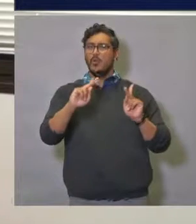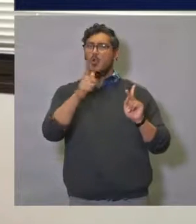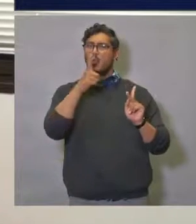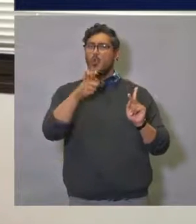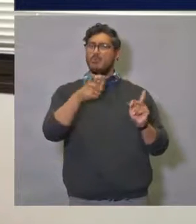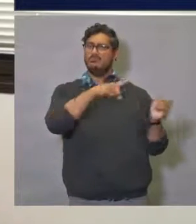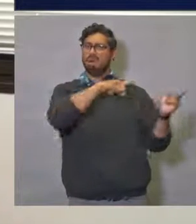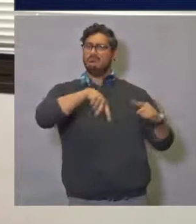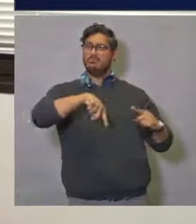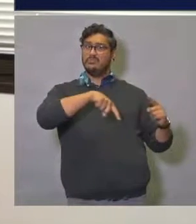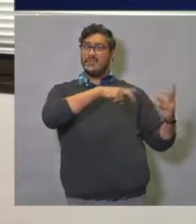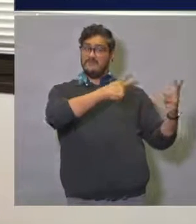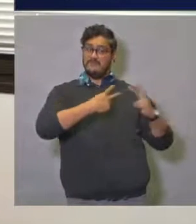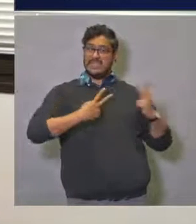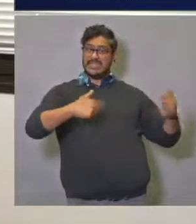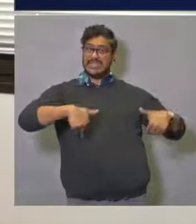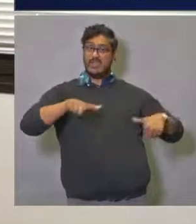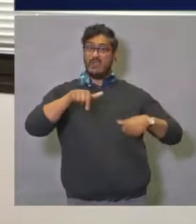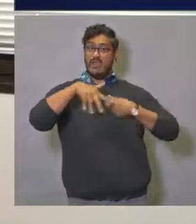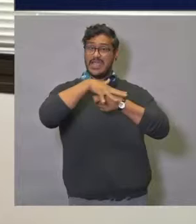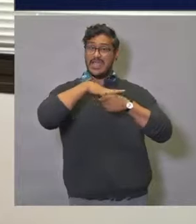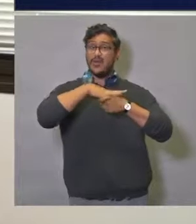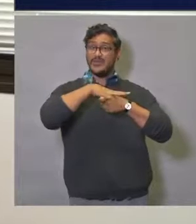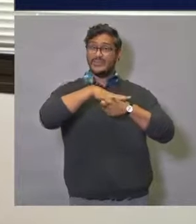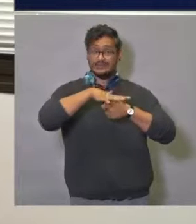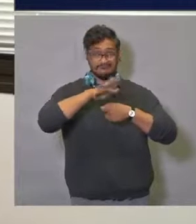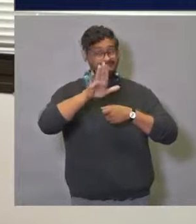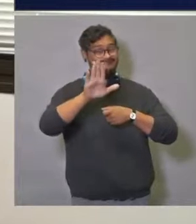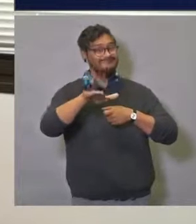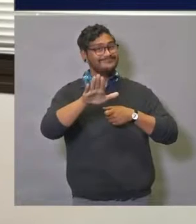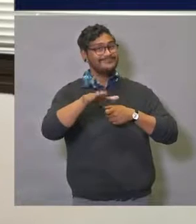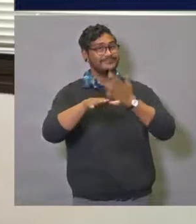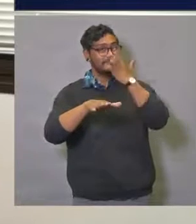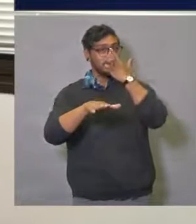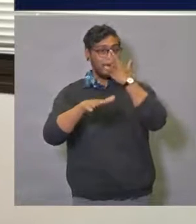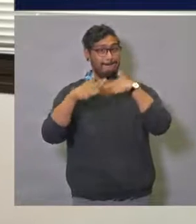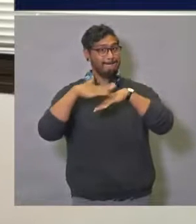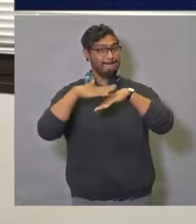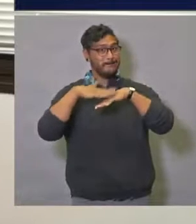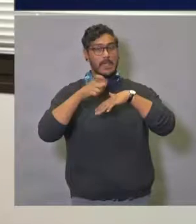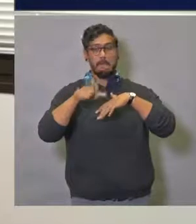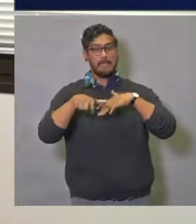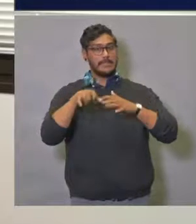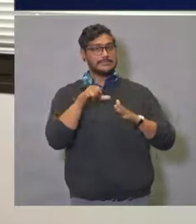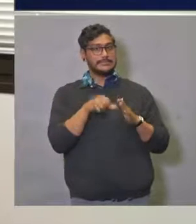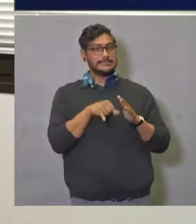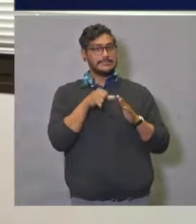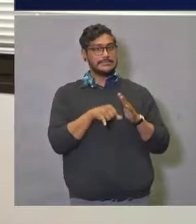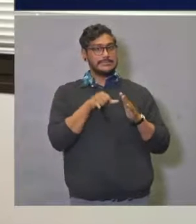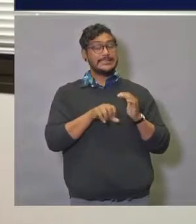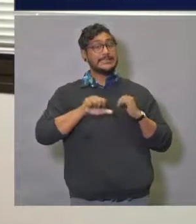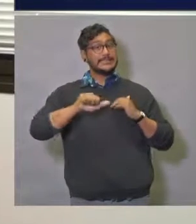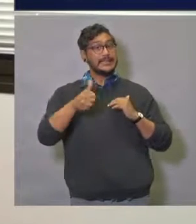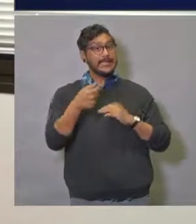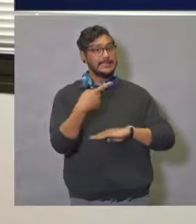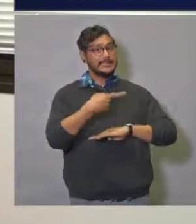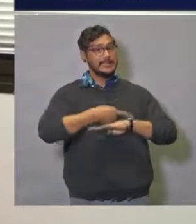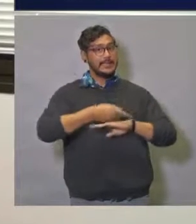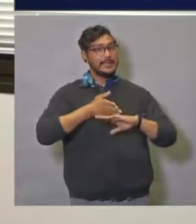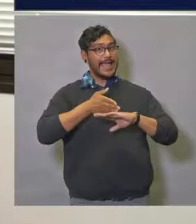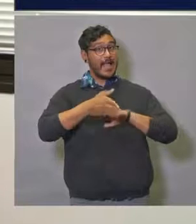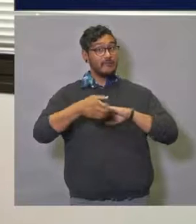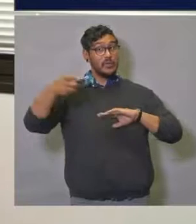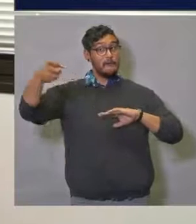QUE TOMAN VIAJES CREATIVOS Y